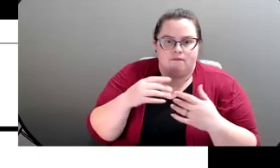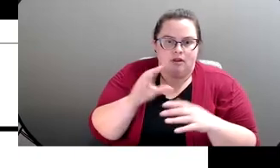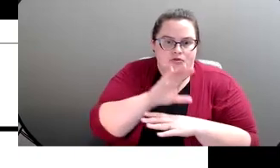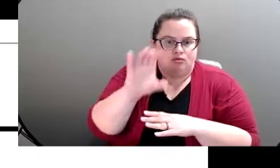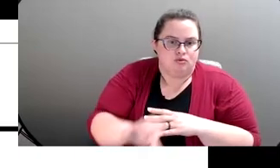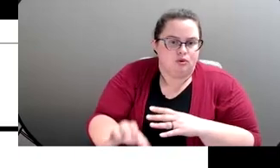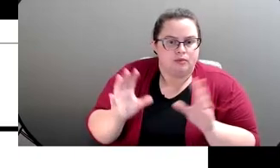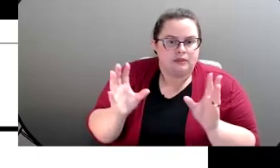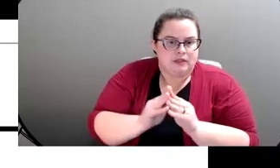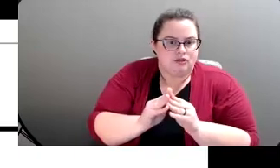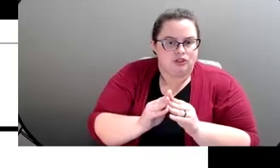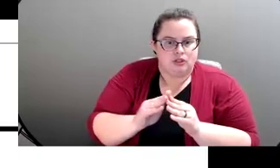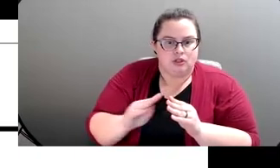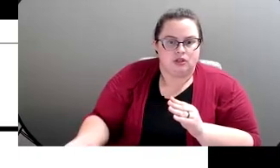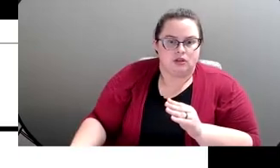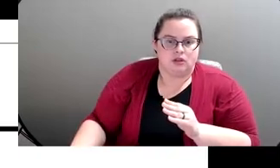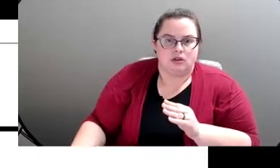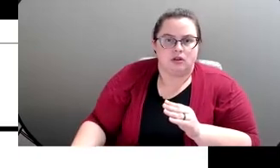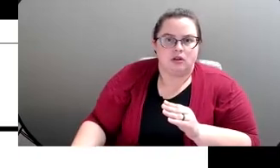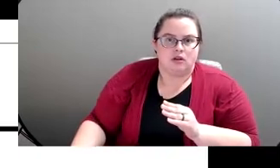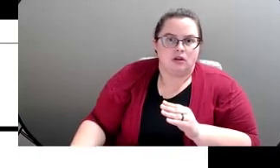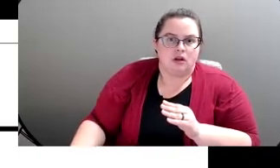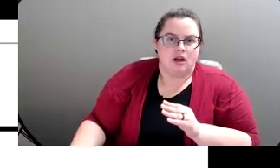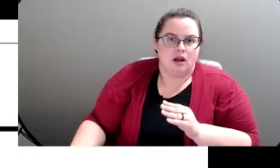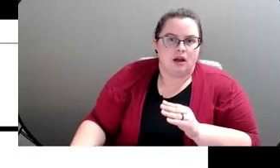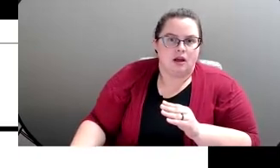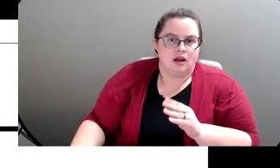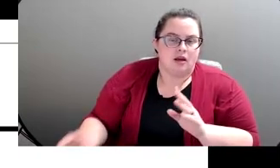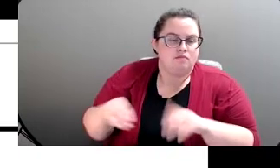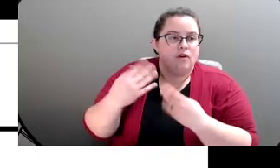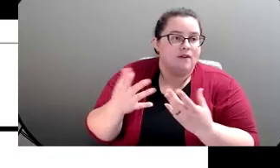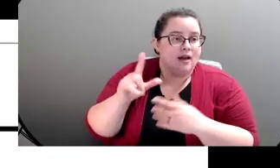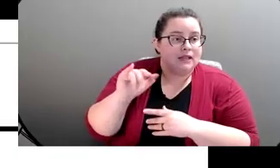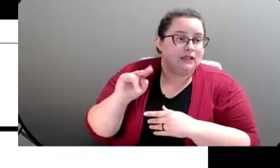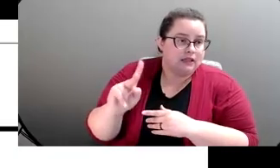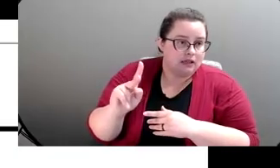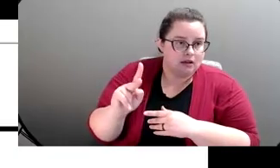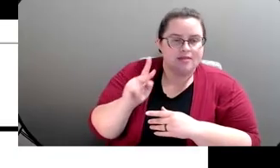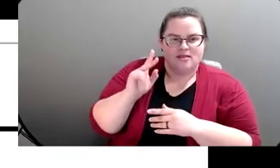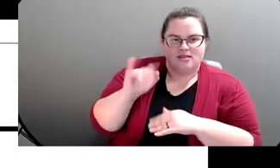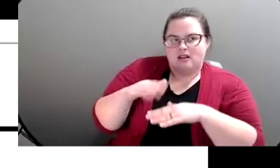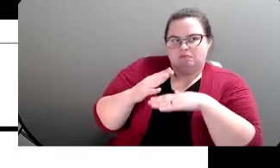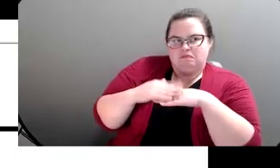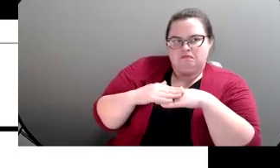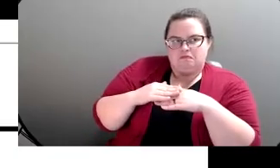on such and such and here's the link to that. That would be kind of like a minimal amount of documentation.